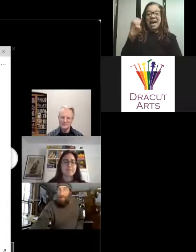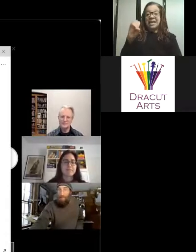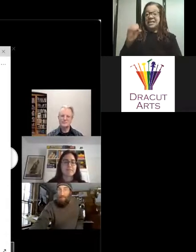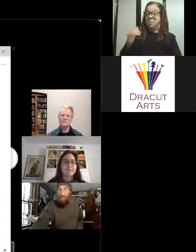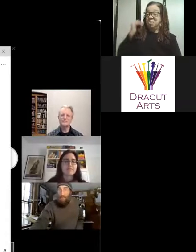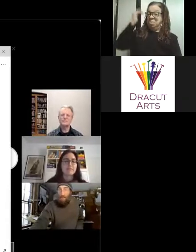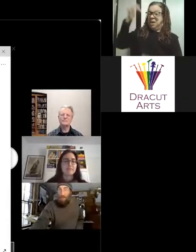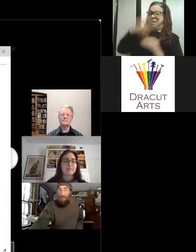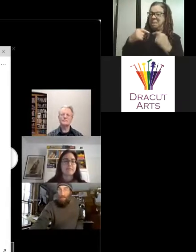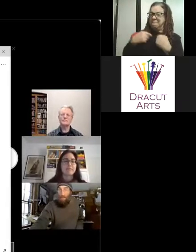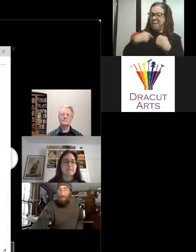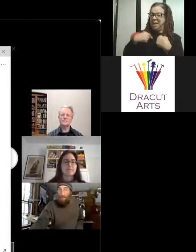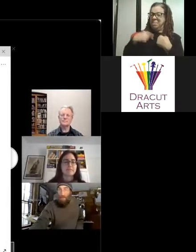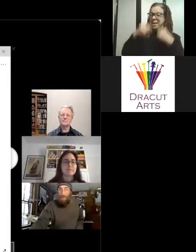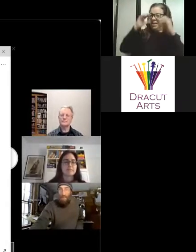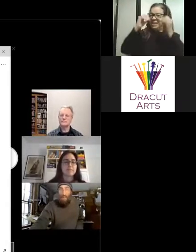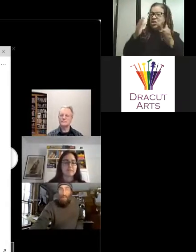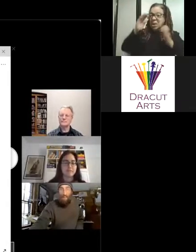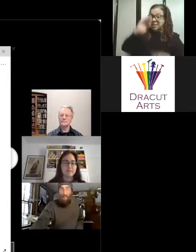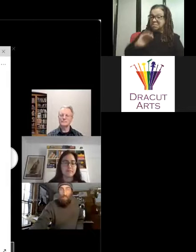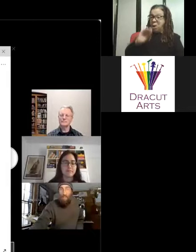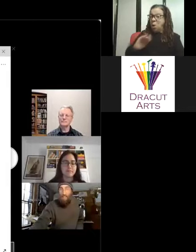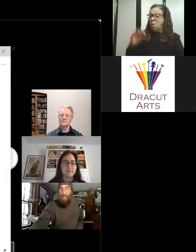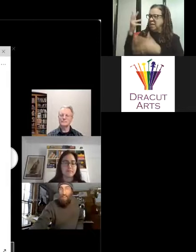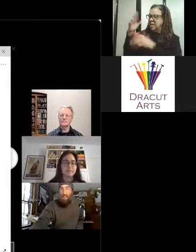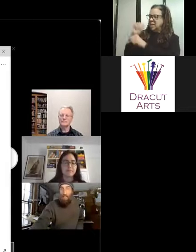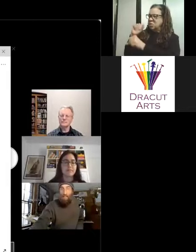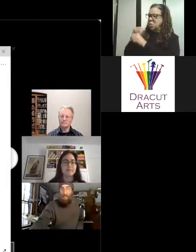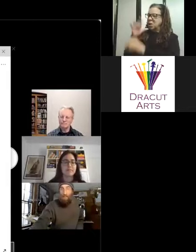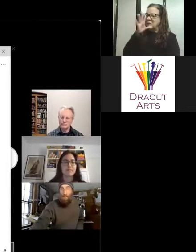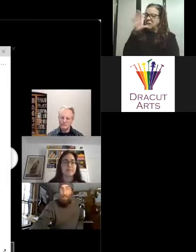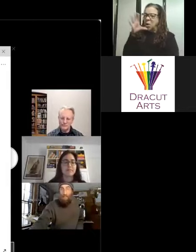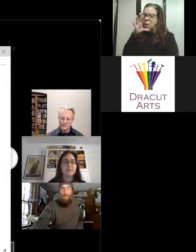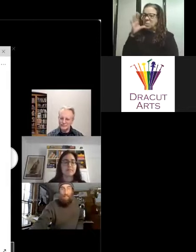they've just come from working on the farm, and they kind of I get the feeling they kind of come into school just to have